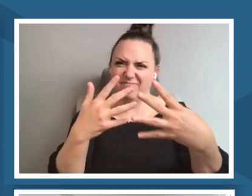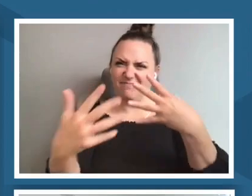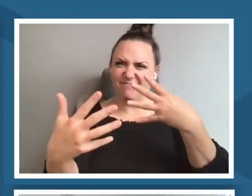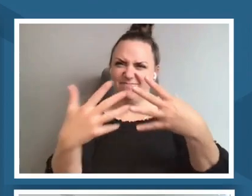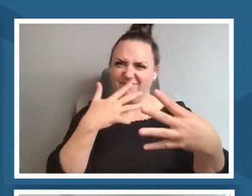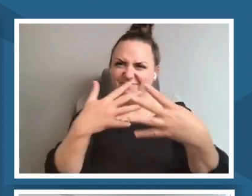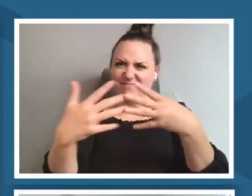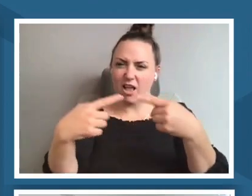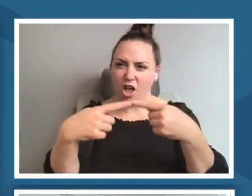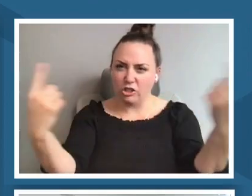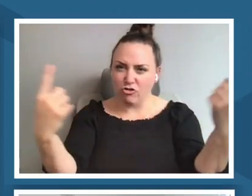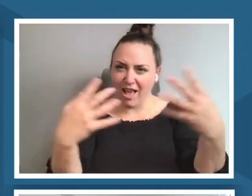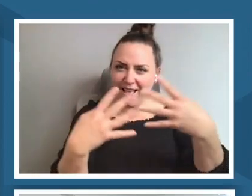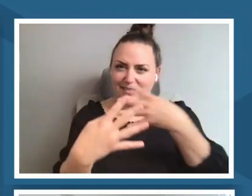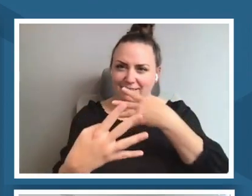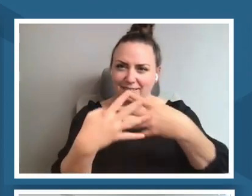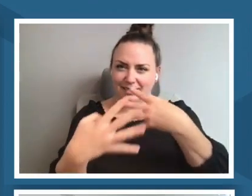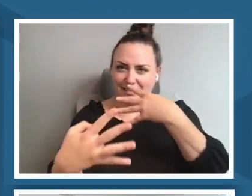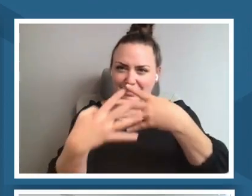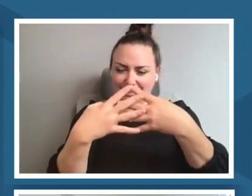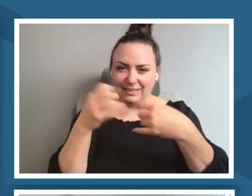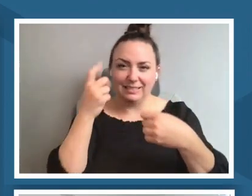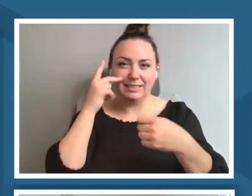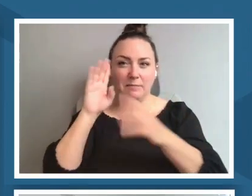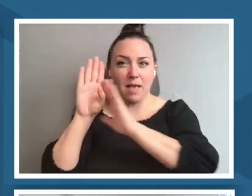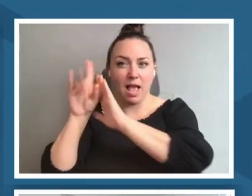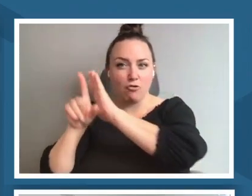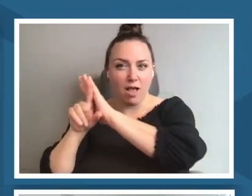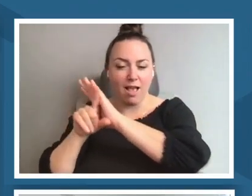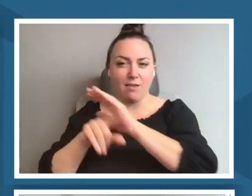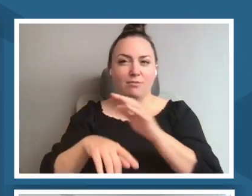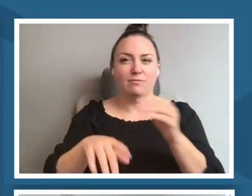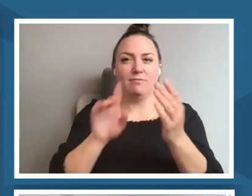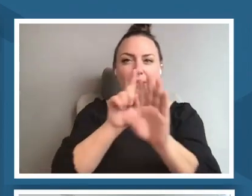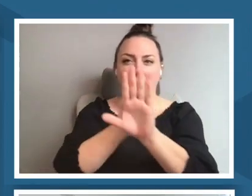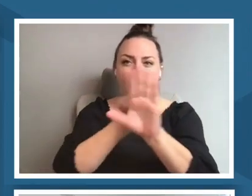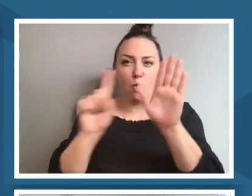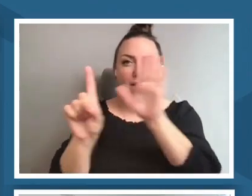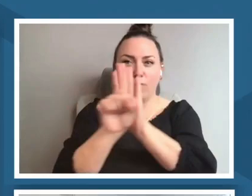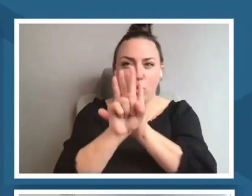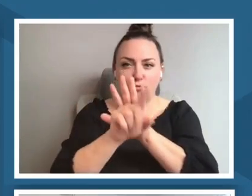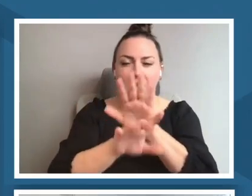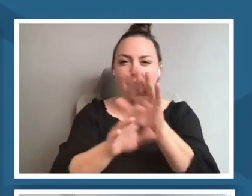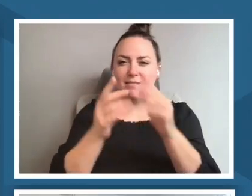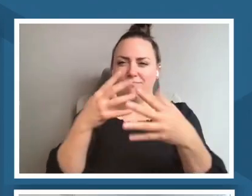between the background and the